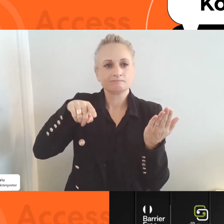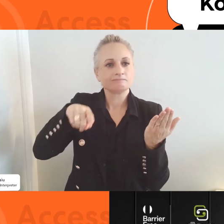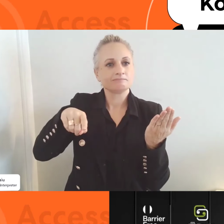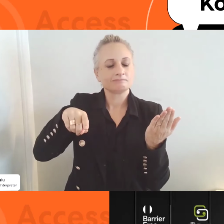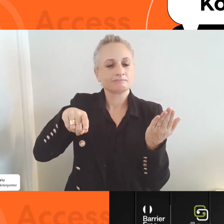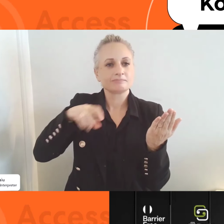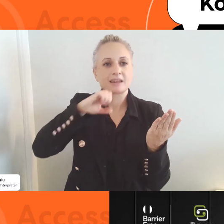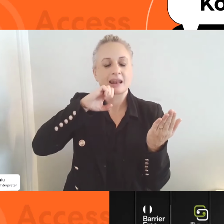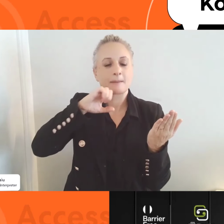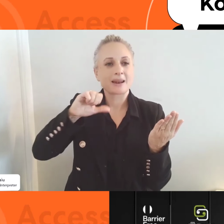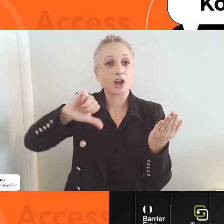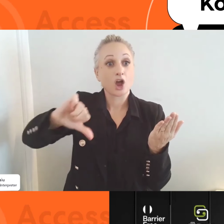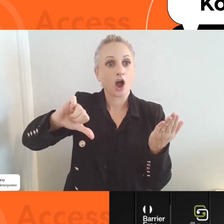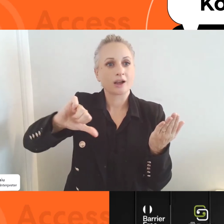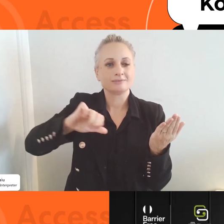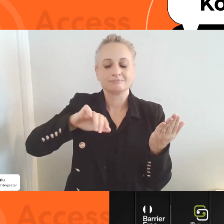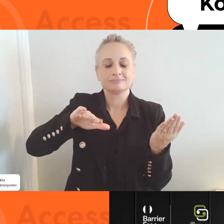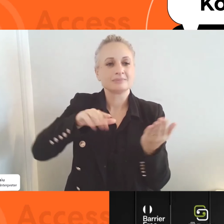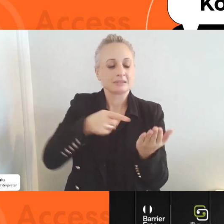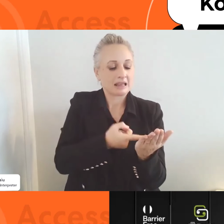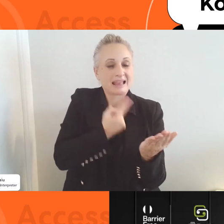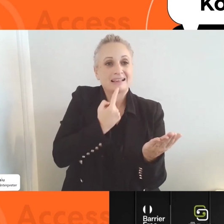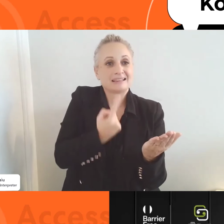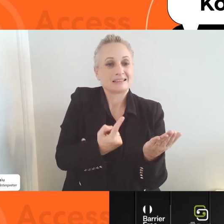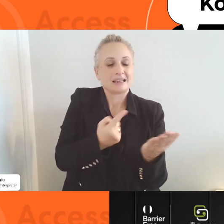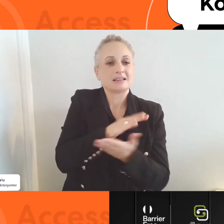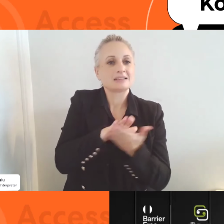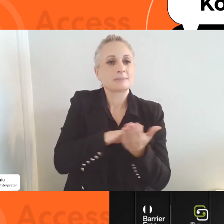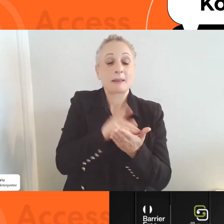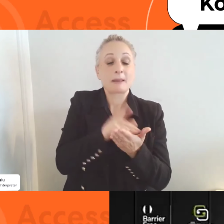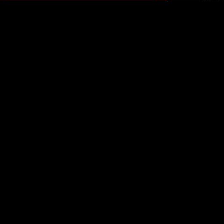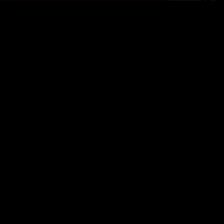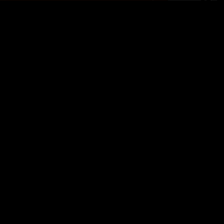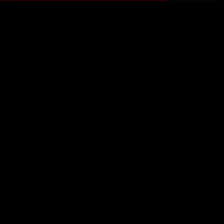to live independently and participate fully in all aspects of life, State